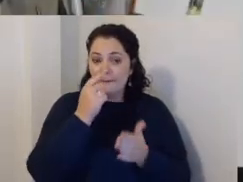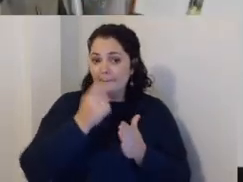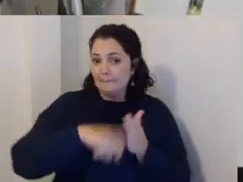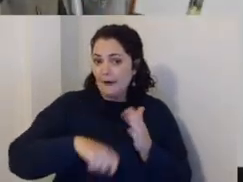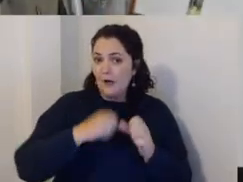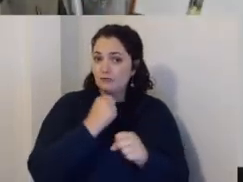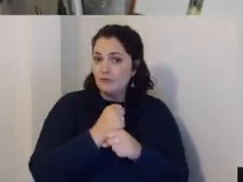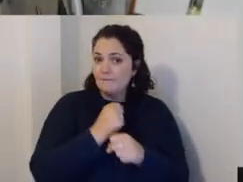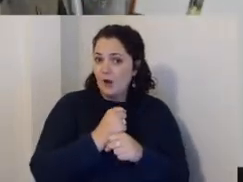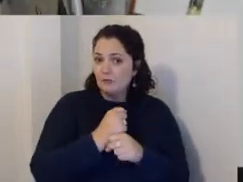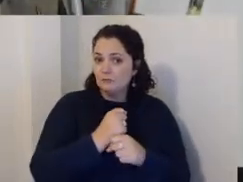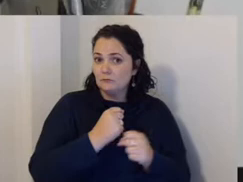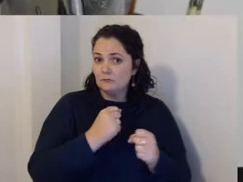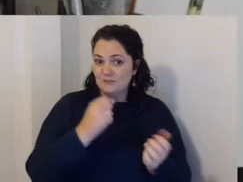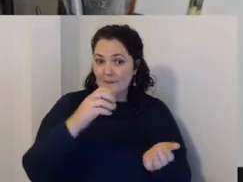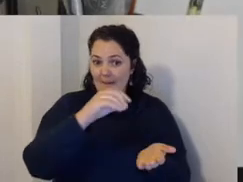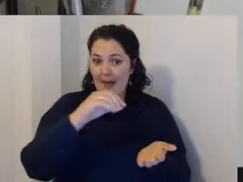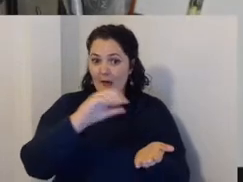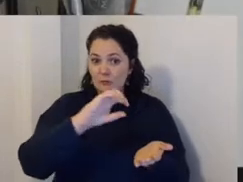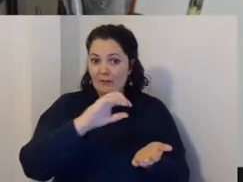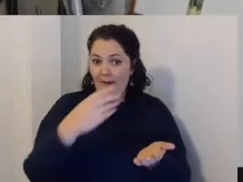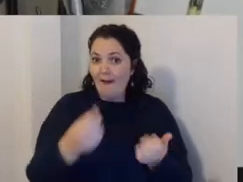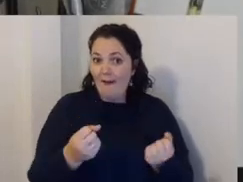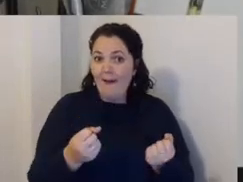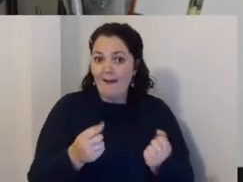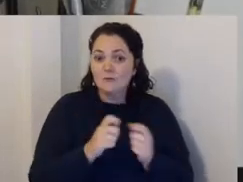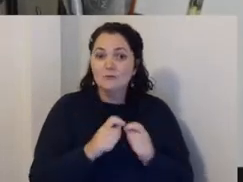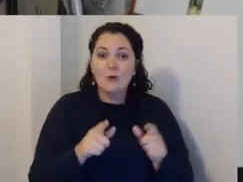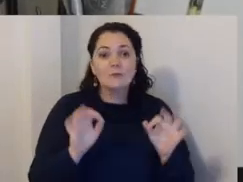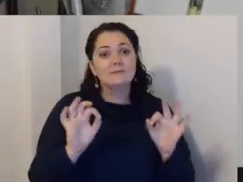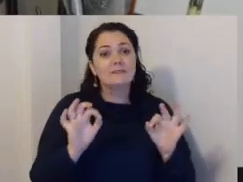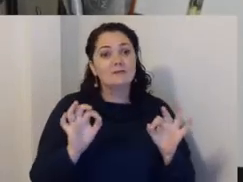graphite powder um if you want to you can go to art supply stores, it's sold as a specialty